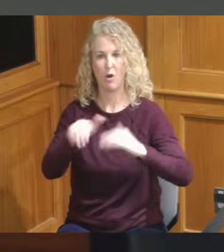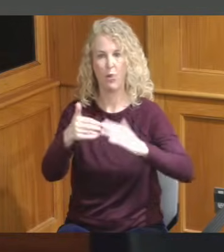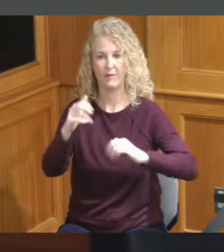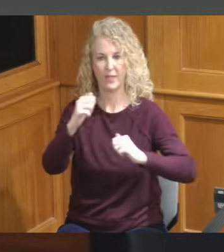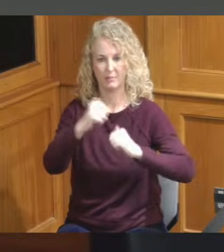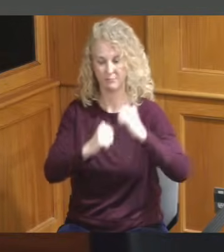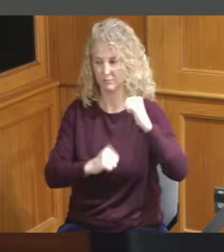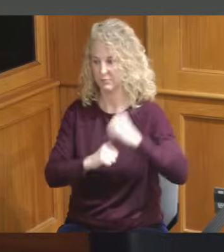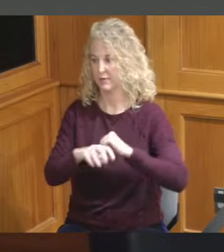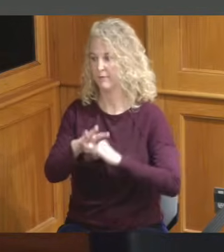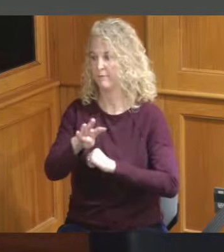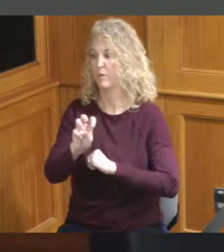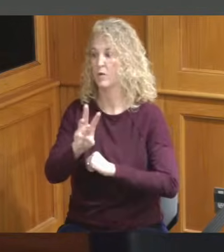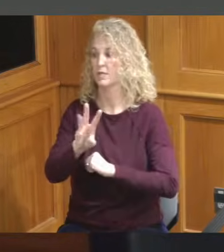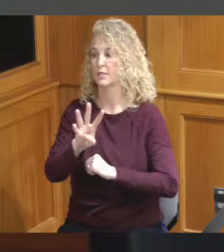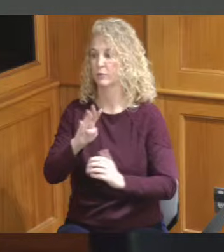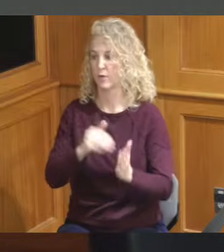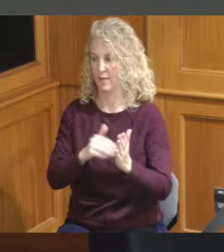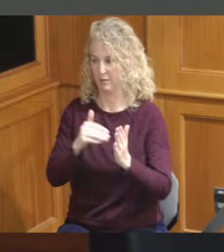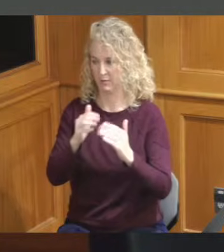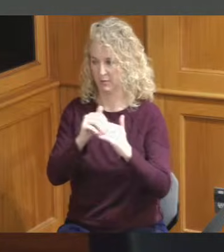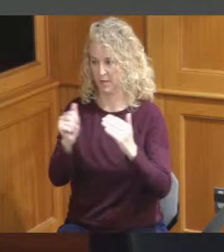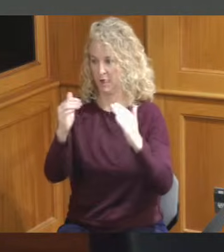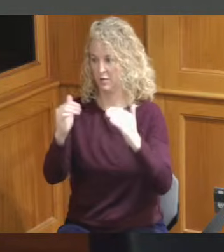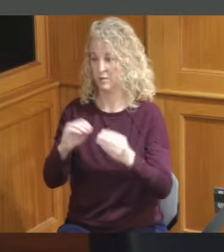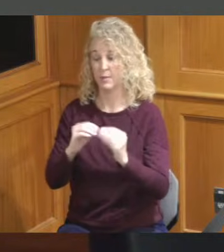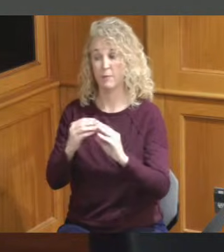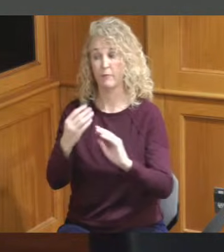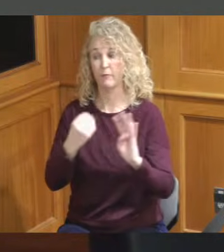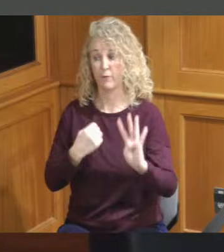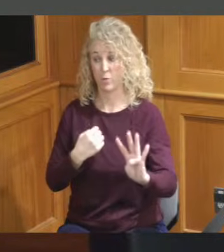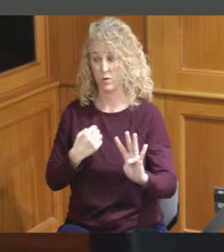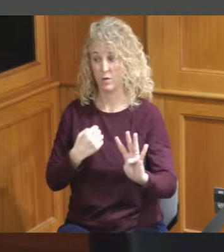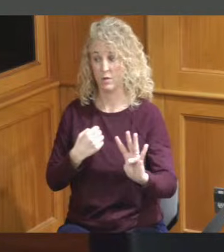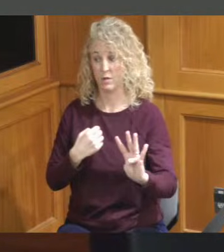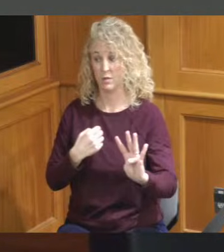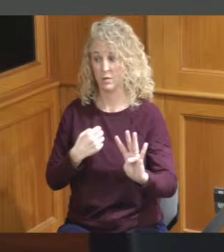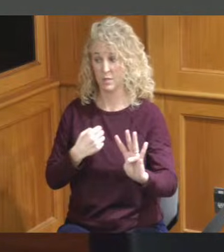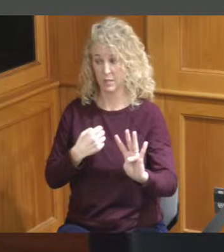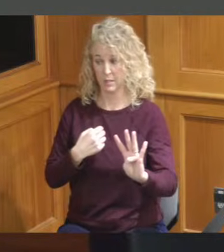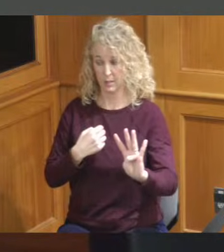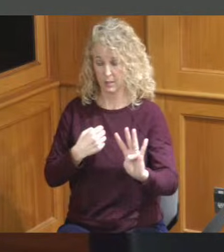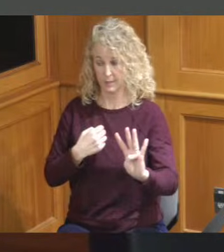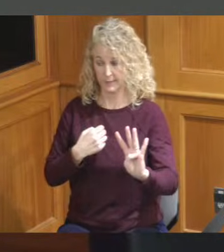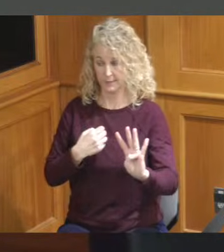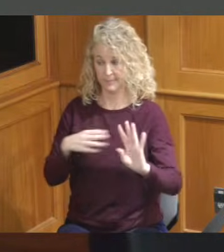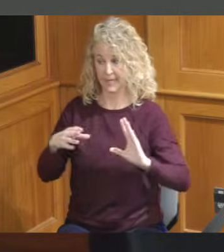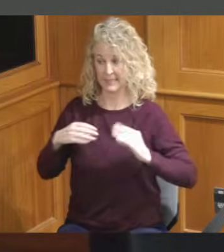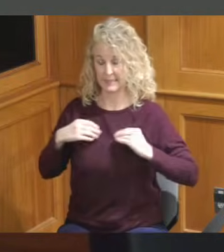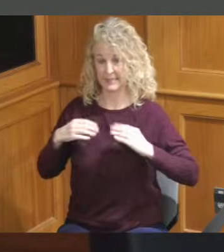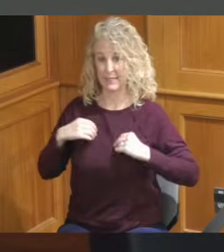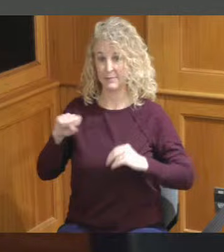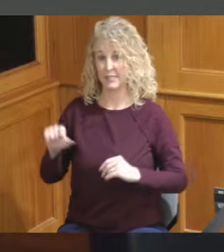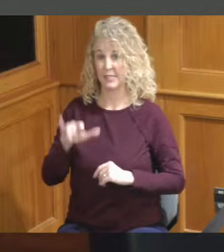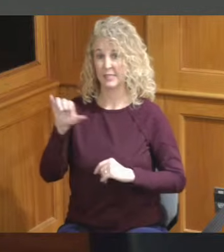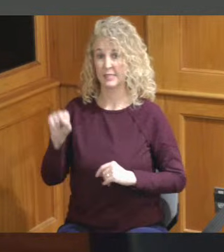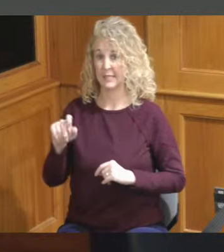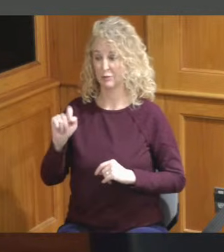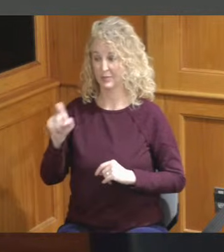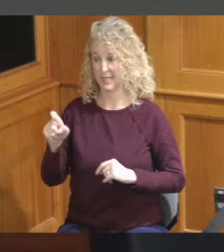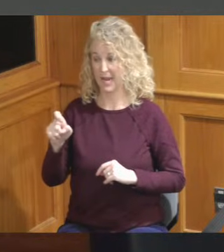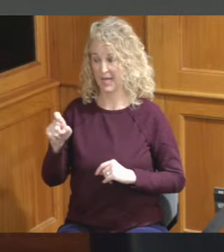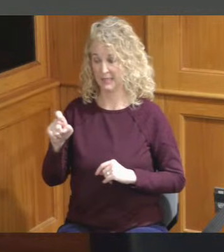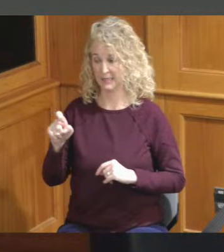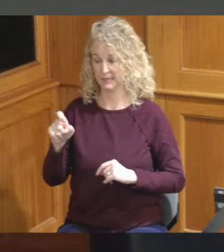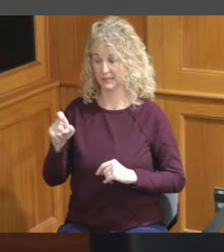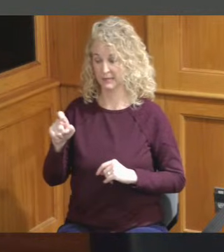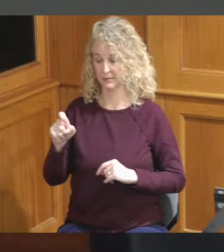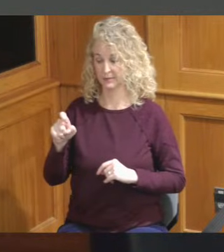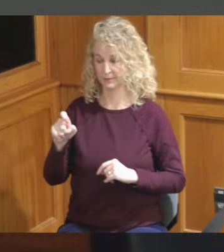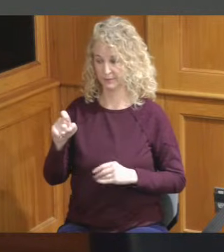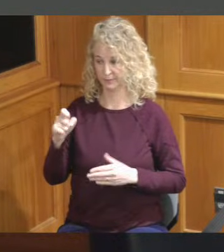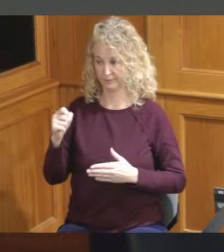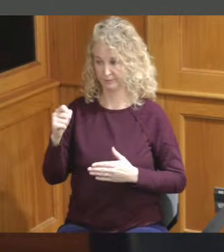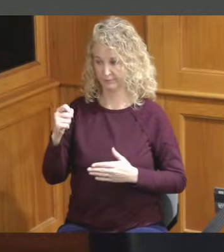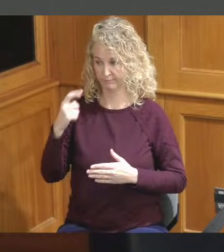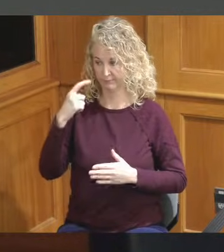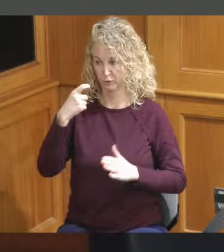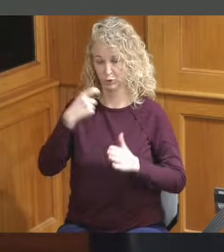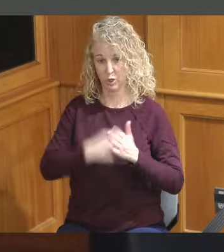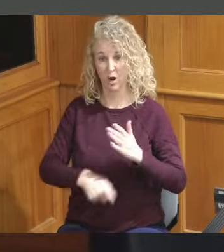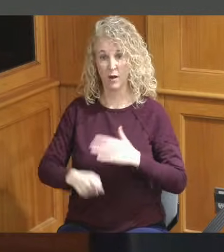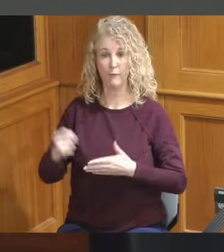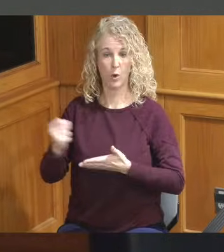$464,000. Item number four is accepting sales tax sales tax charge for a credit card transaction in